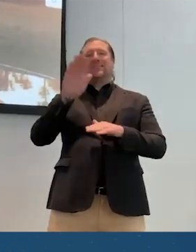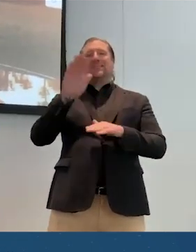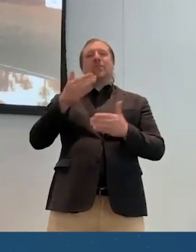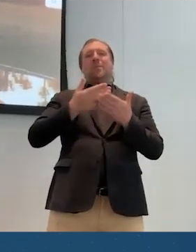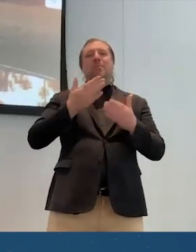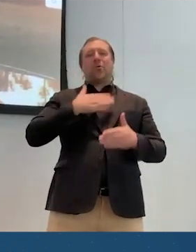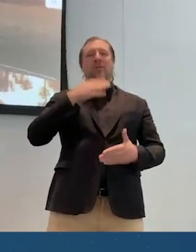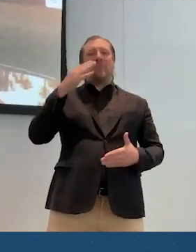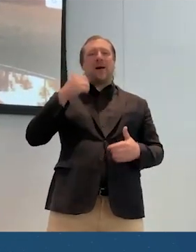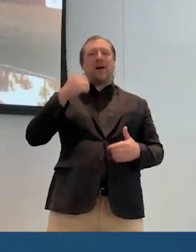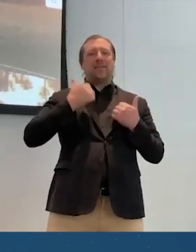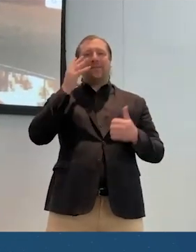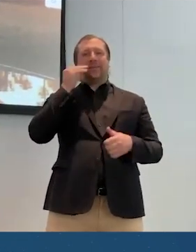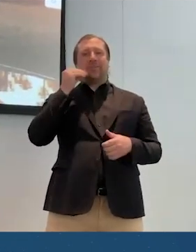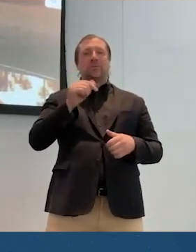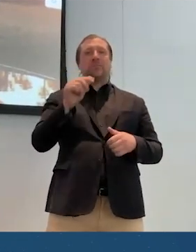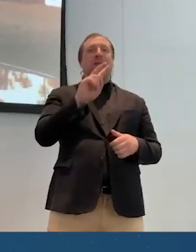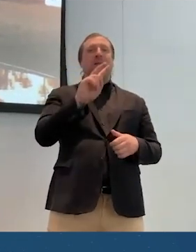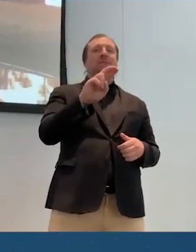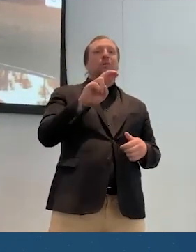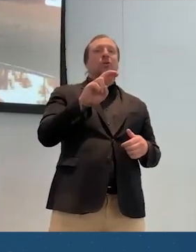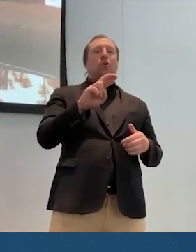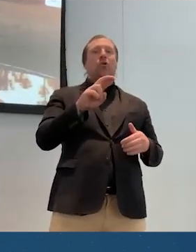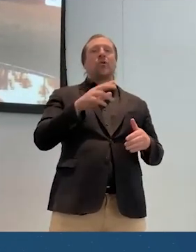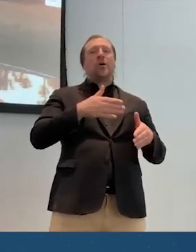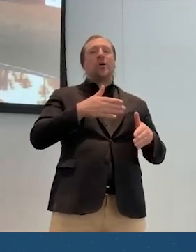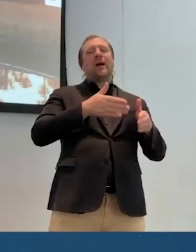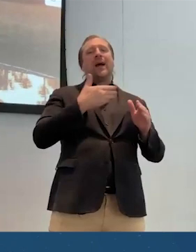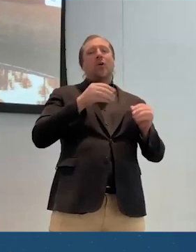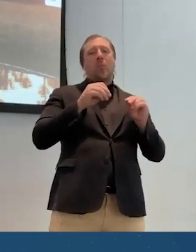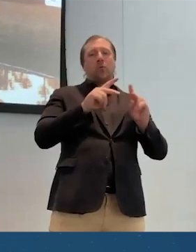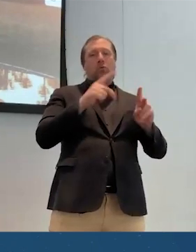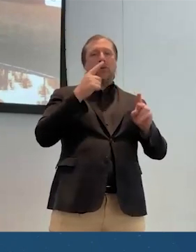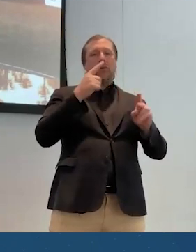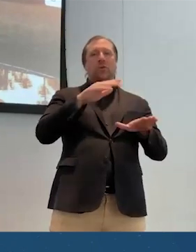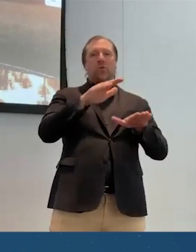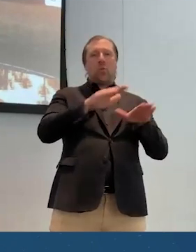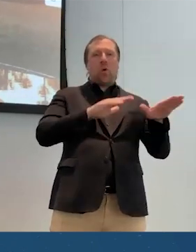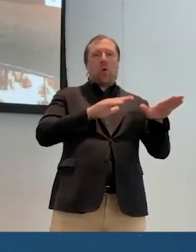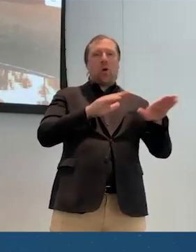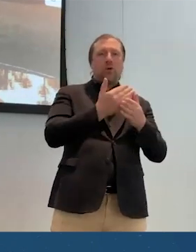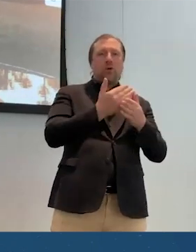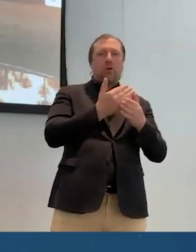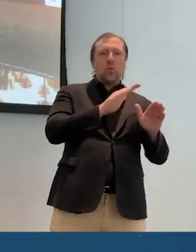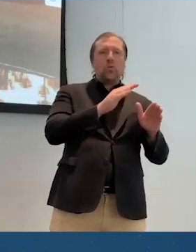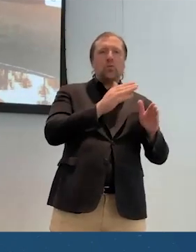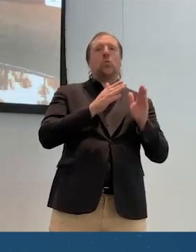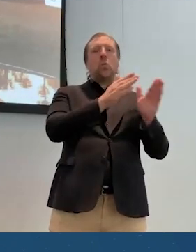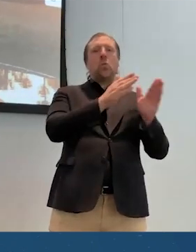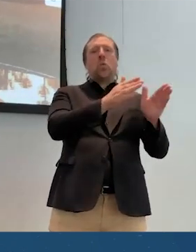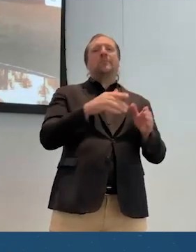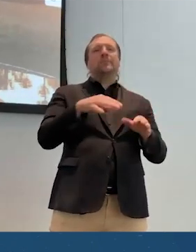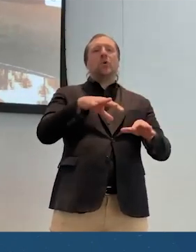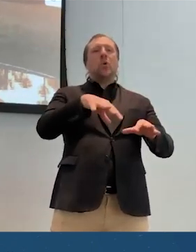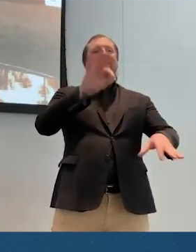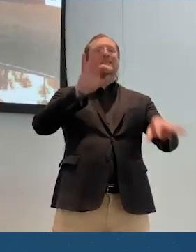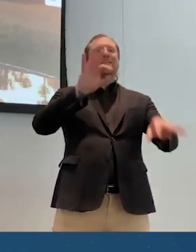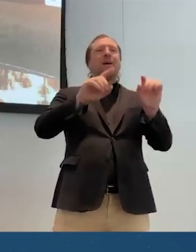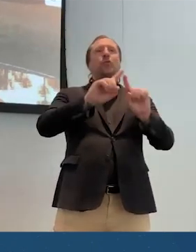never had but entirely to discover entirely new dimensions of movement.